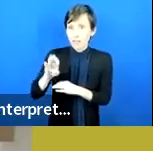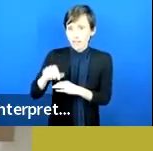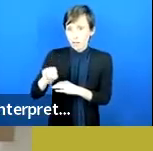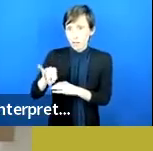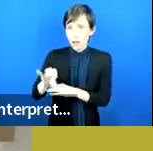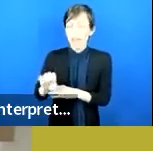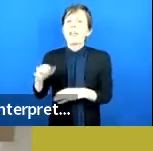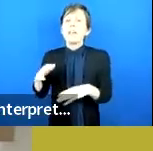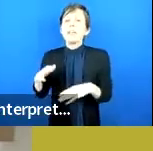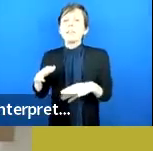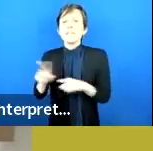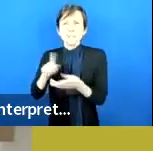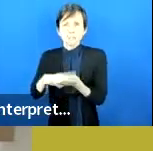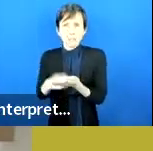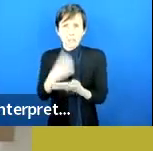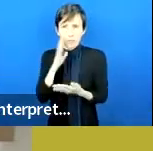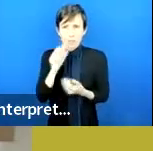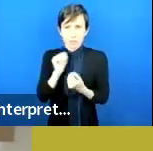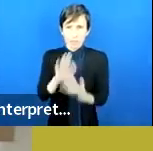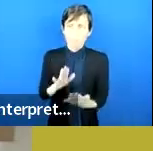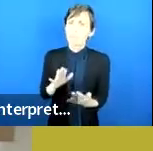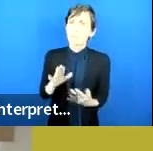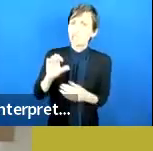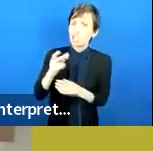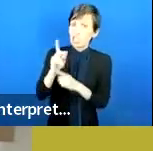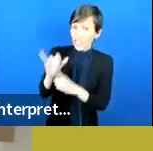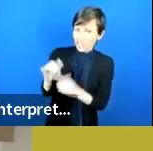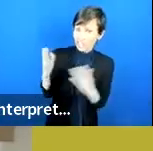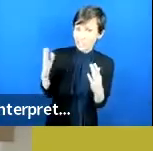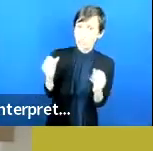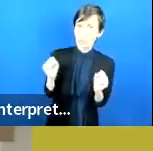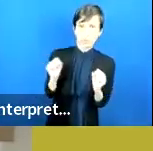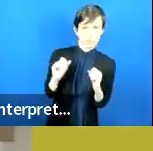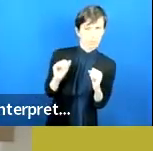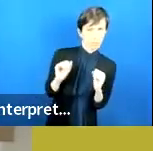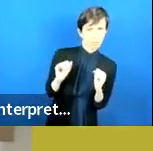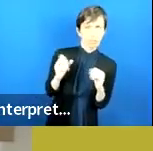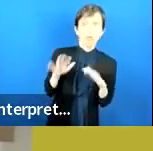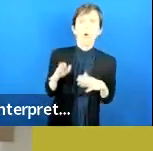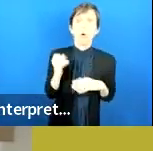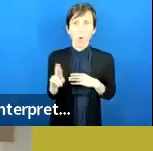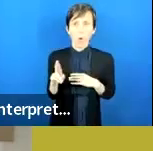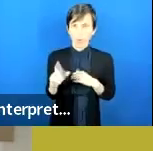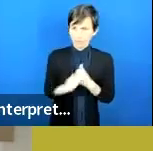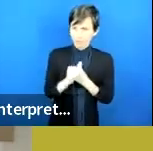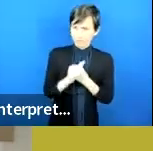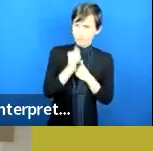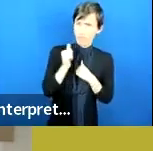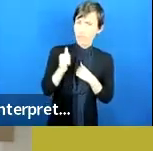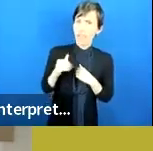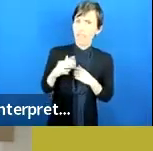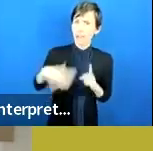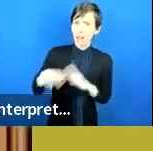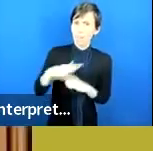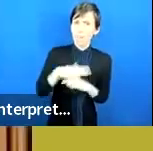and sometimes hostile campus environments as an institution. The University of Michigan has continually set the standard